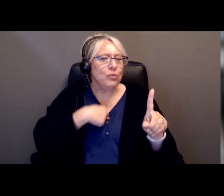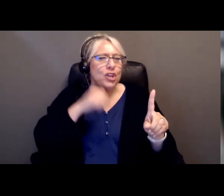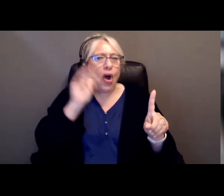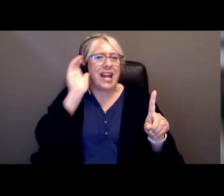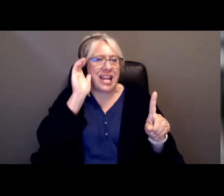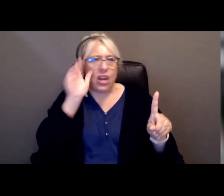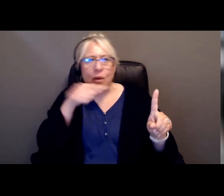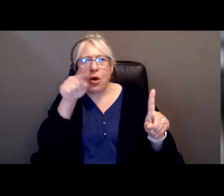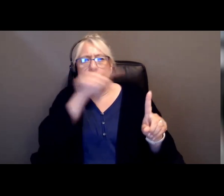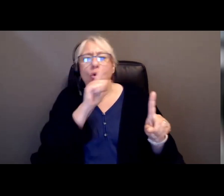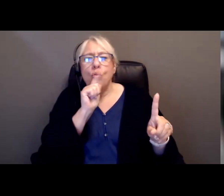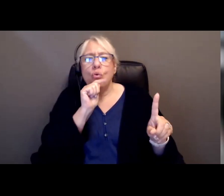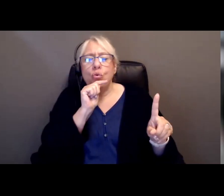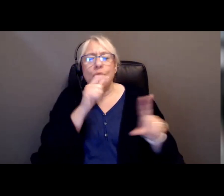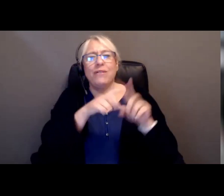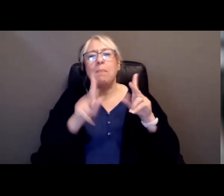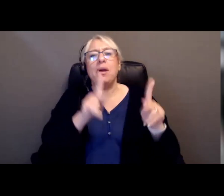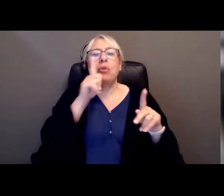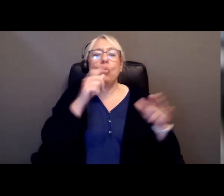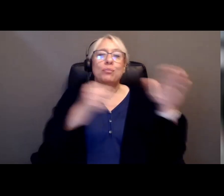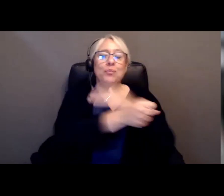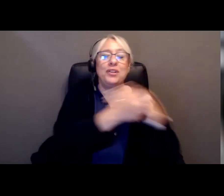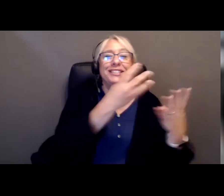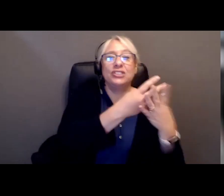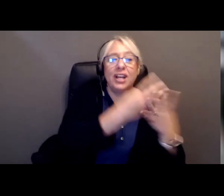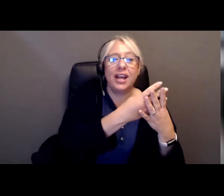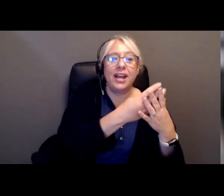from folks that have been incarcerated within psychiatric facilities,